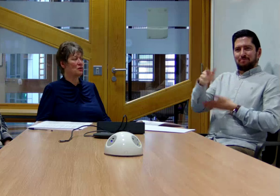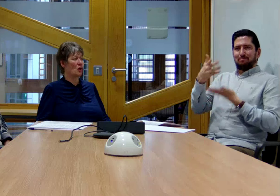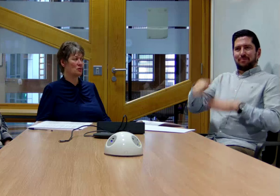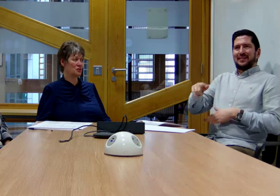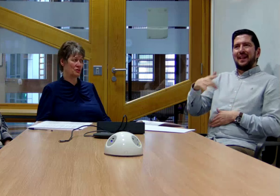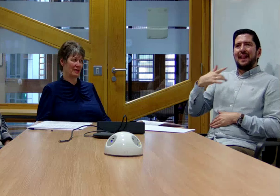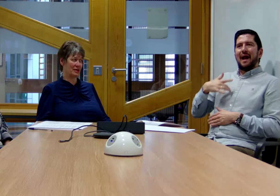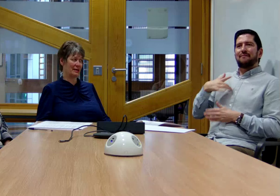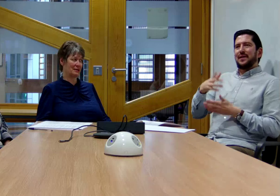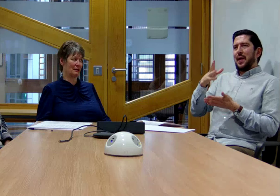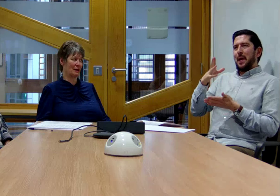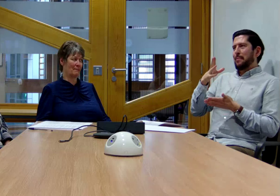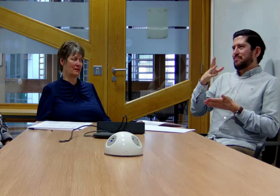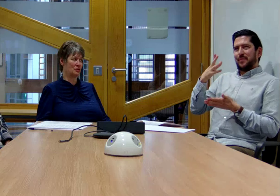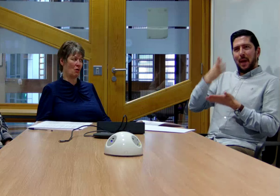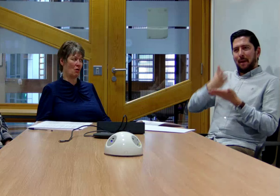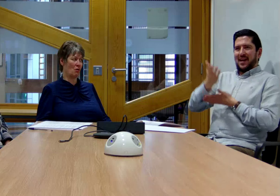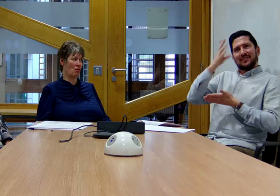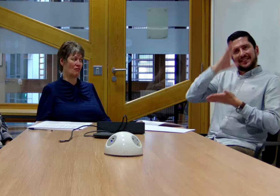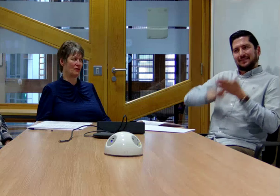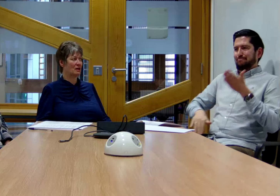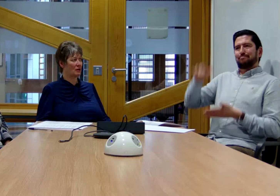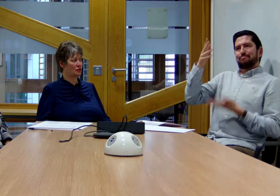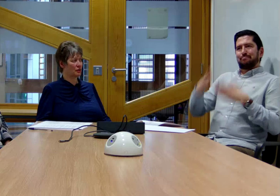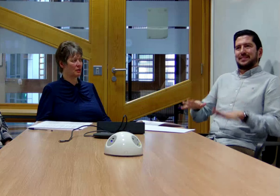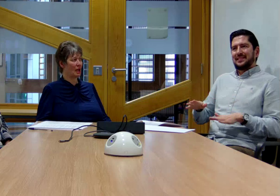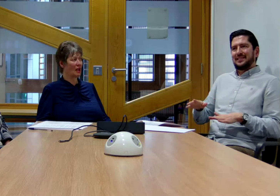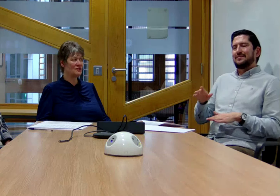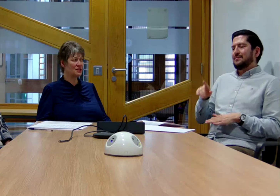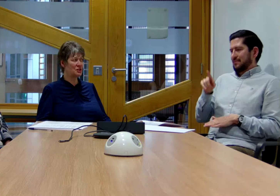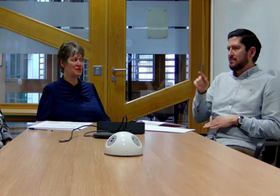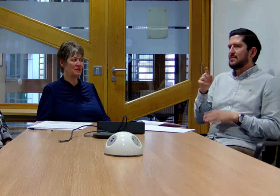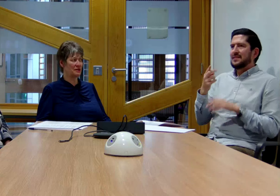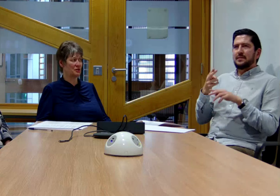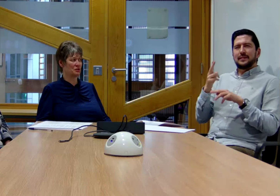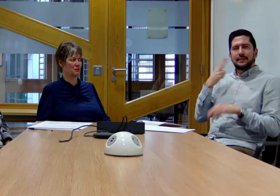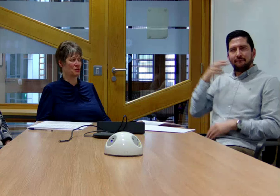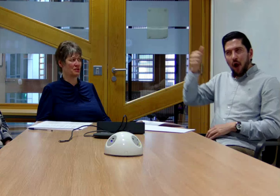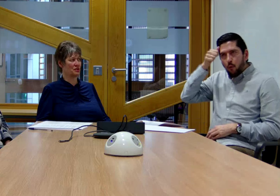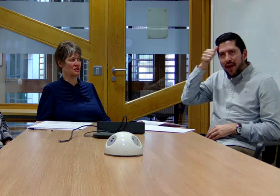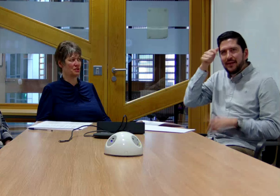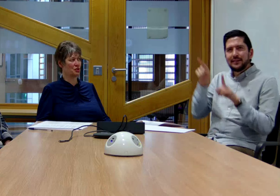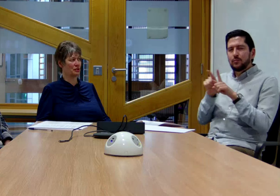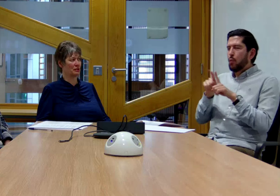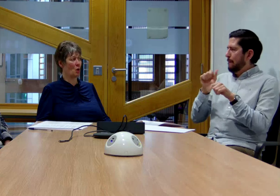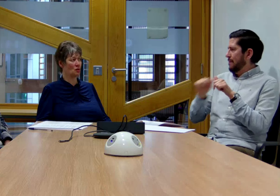If they are deaf, it means that you're also getting a little bit of culture and lived